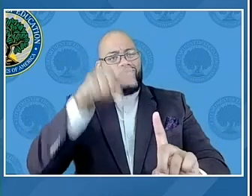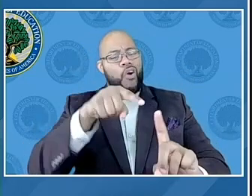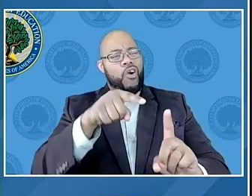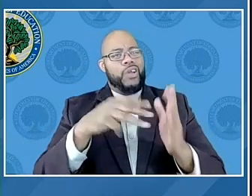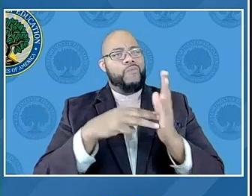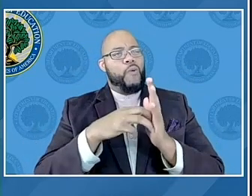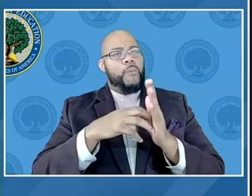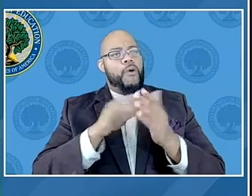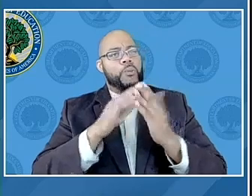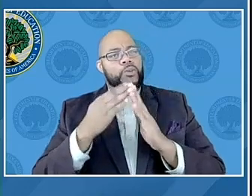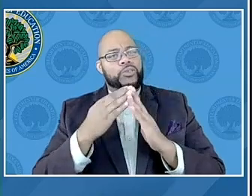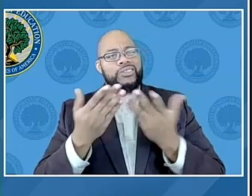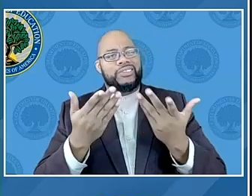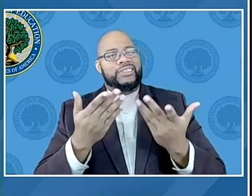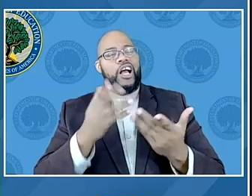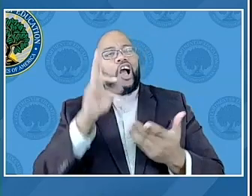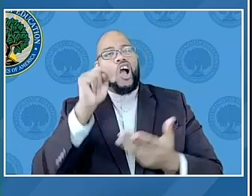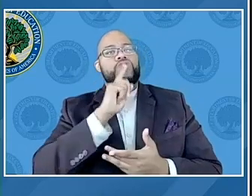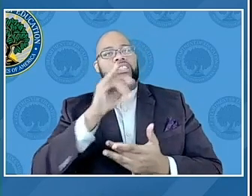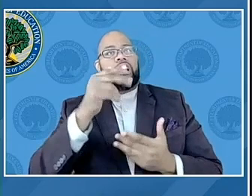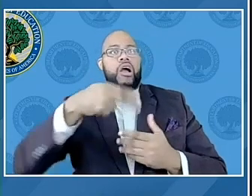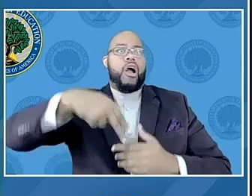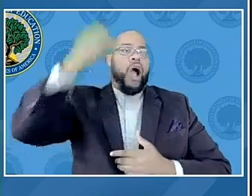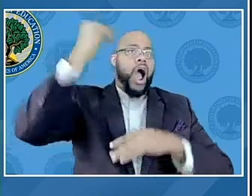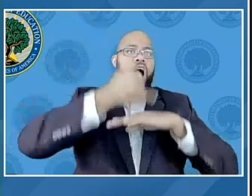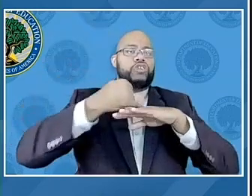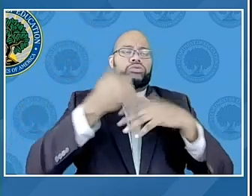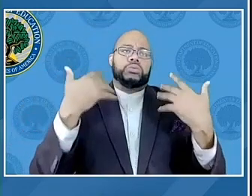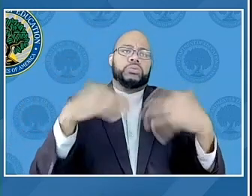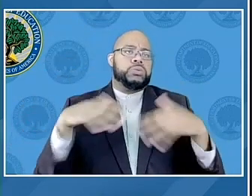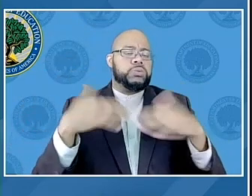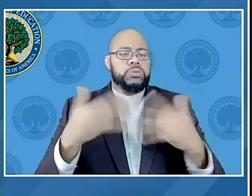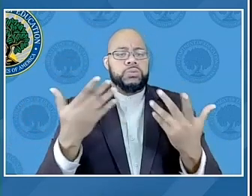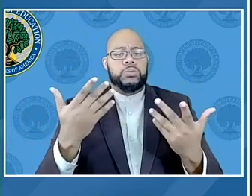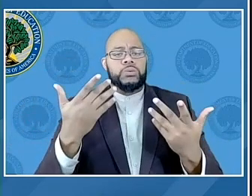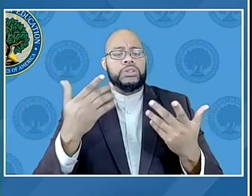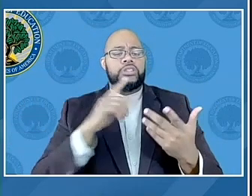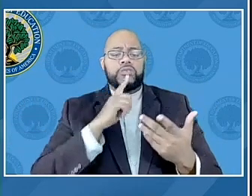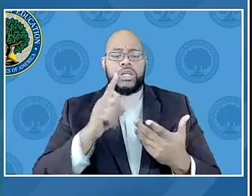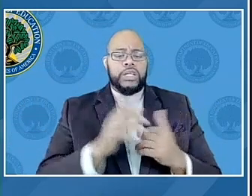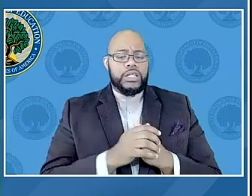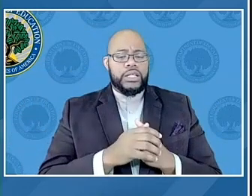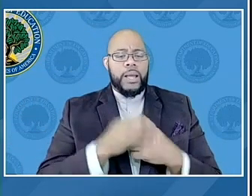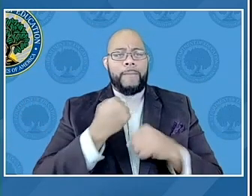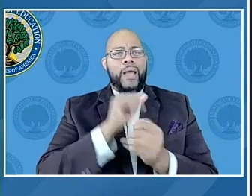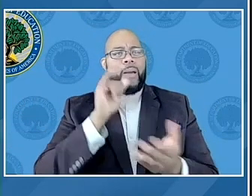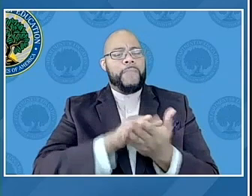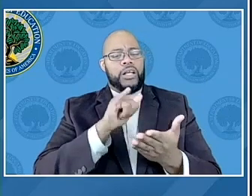unrealistically high interest rates and makes it nearly impossible for borrowers to pay back their loans.